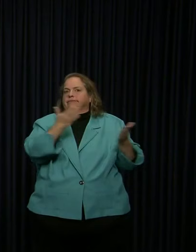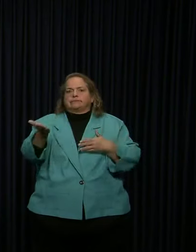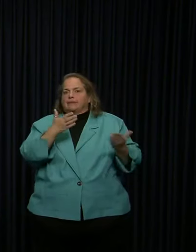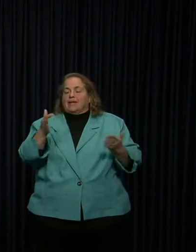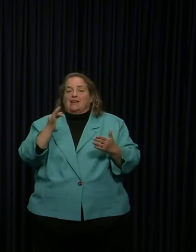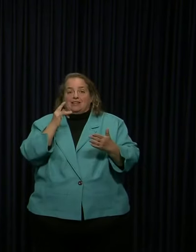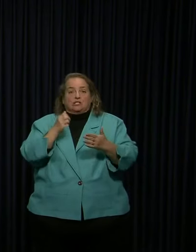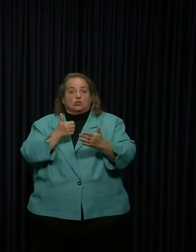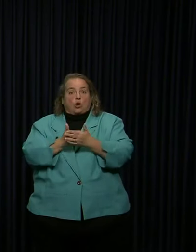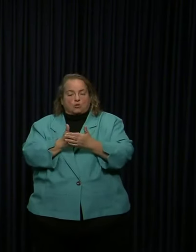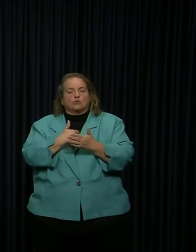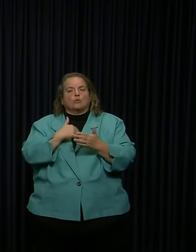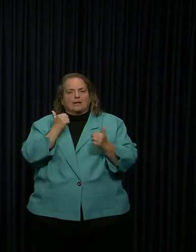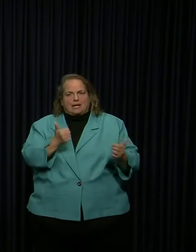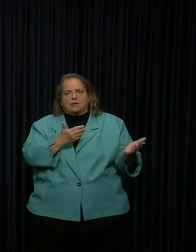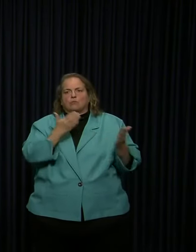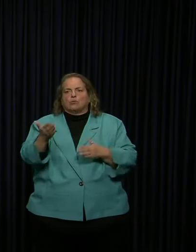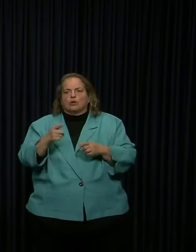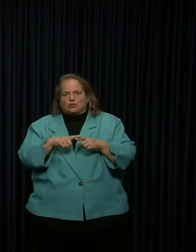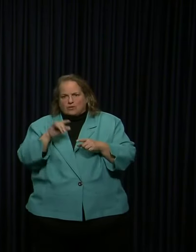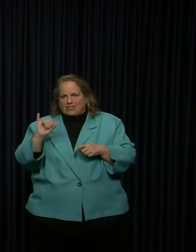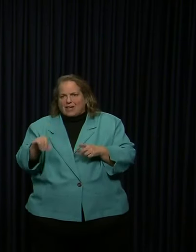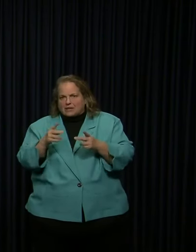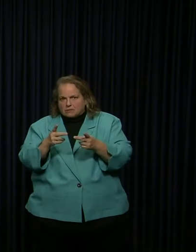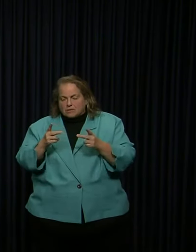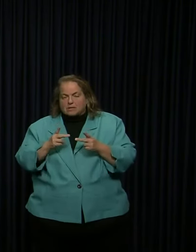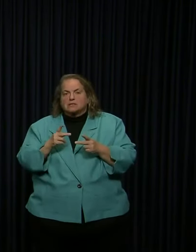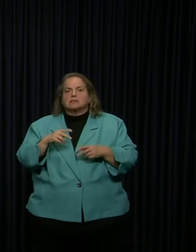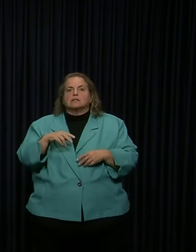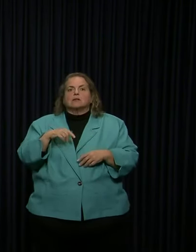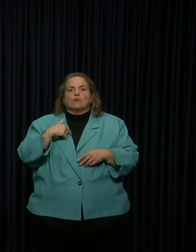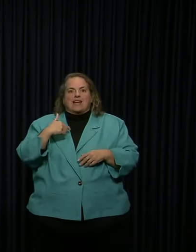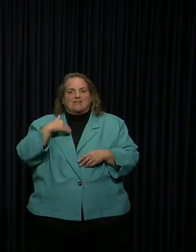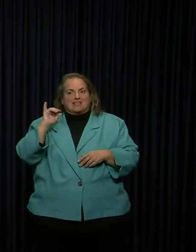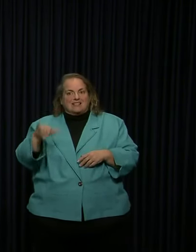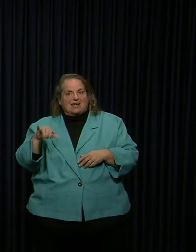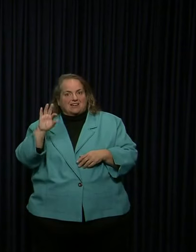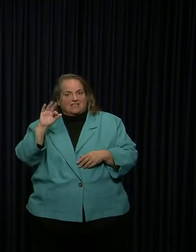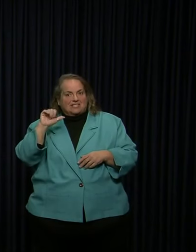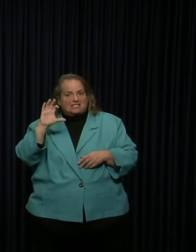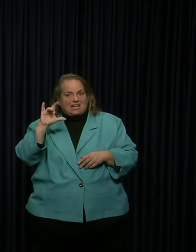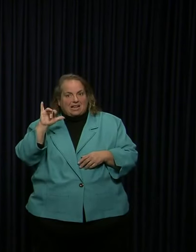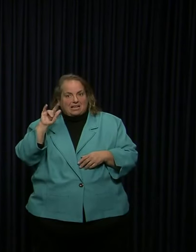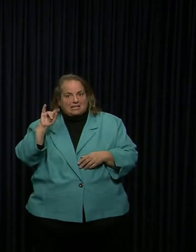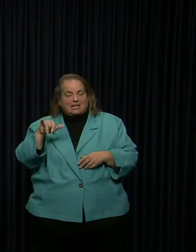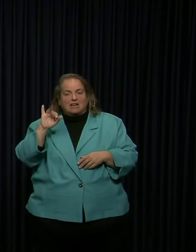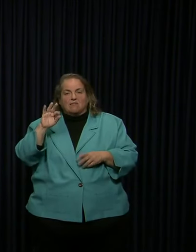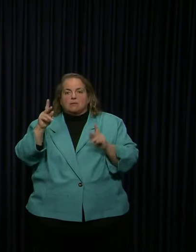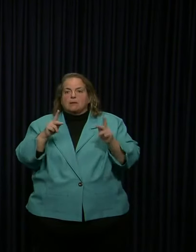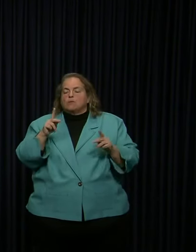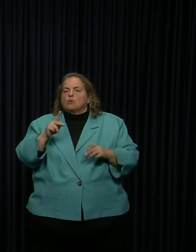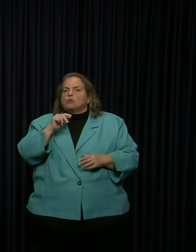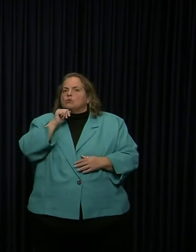ONLY SO GOOD, IT'S SO FAST, IT'S SO EFFICIENT AND EFFECTIVE.